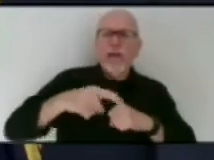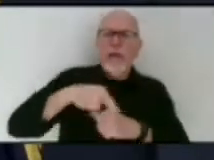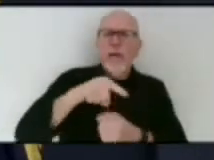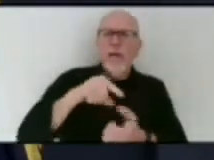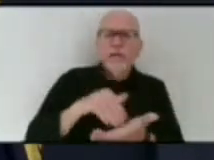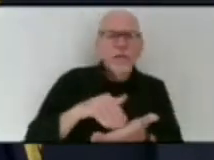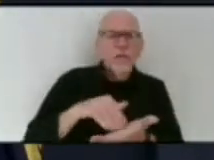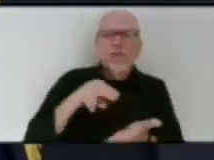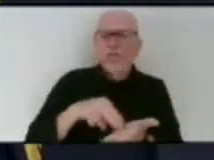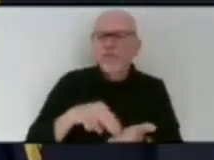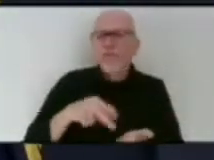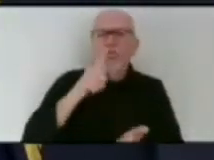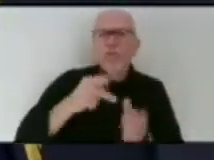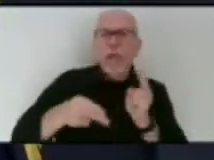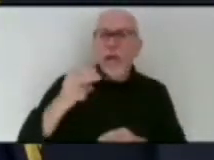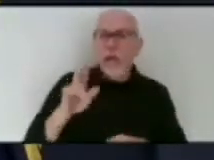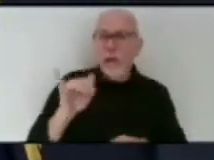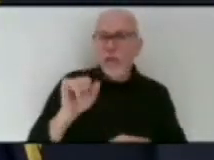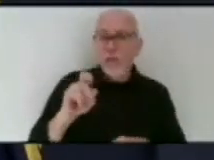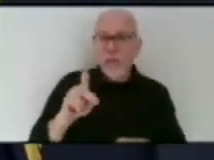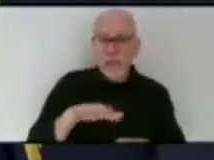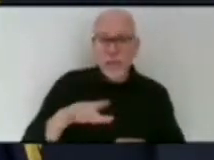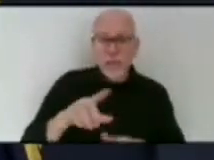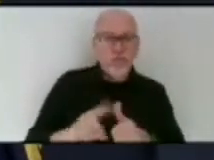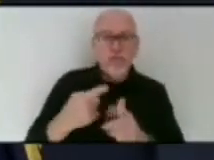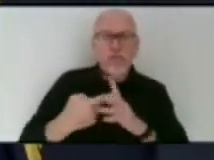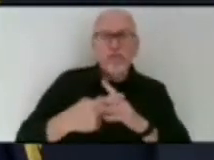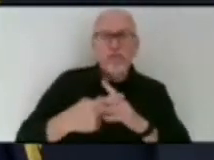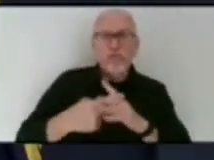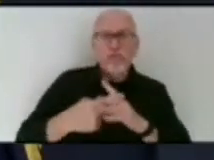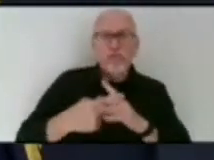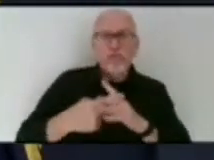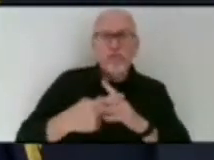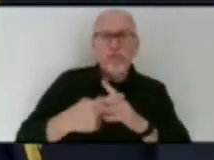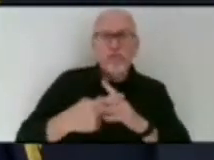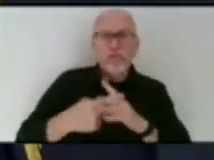those at highest risk will help reduce the burden of covert on Hoosiers. In